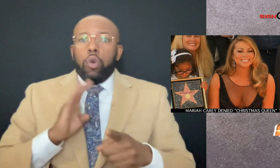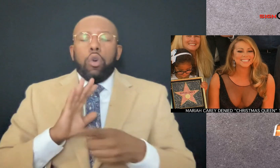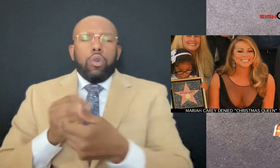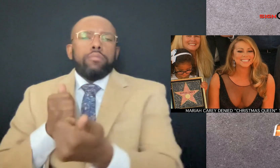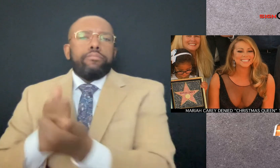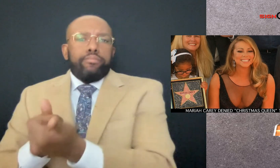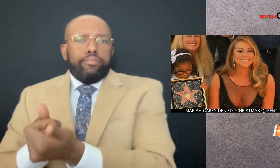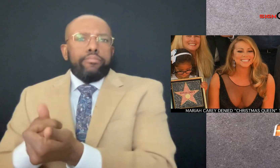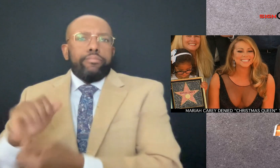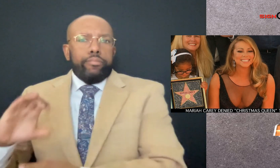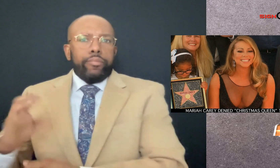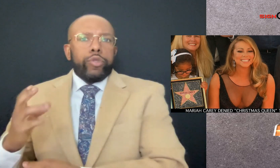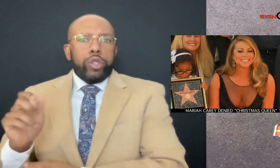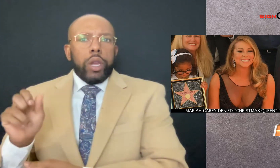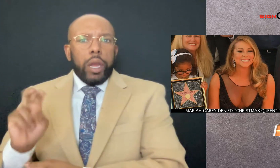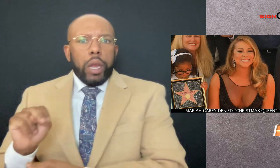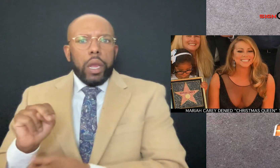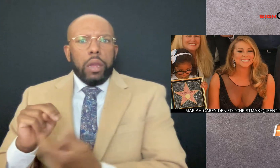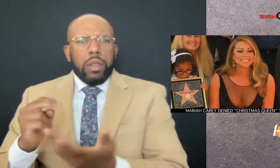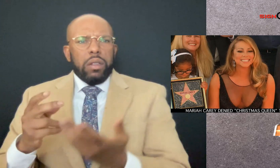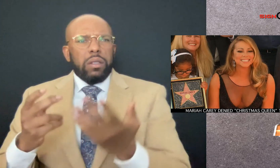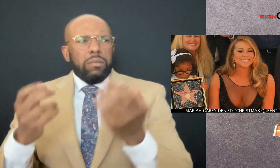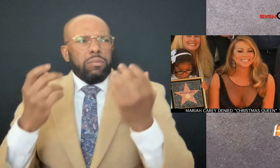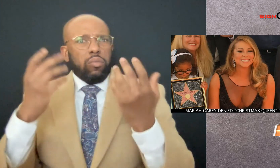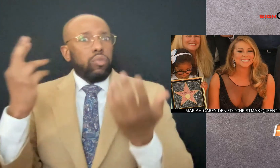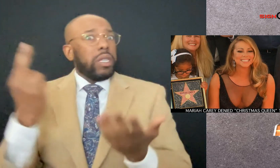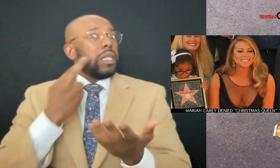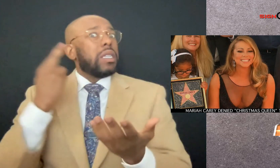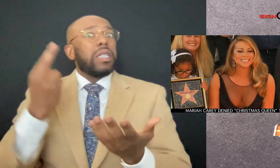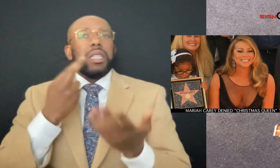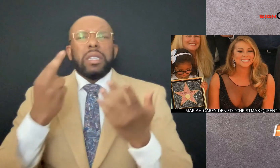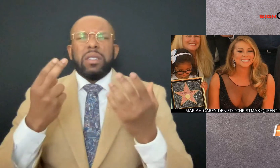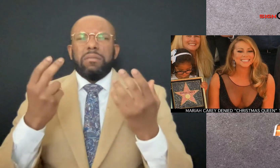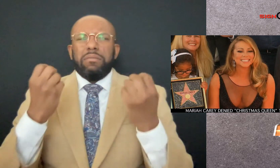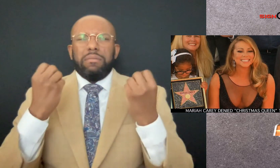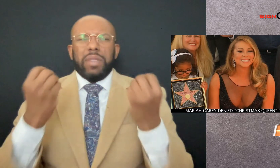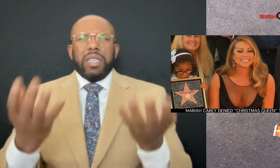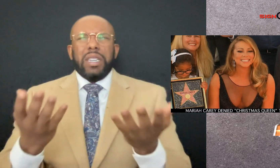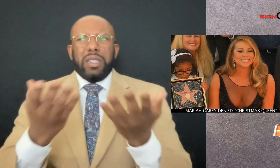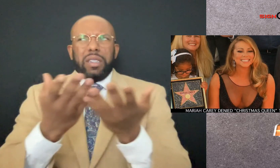Ultimately the board sided with Chan who says there is more than one Queen of the holiday.